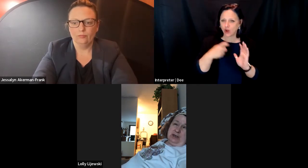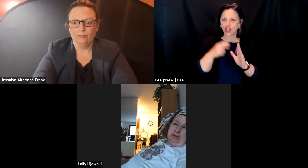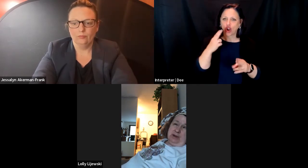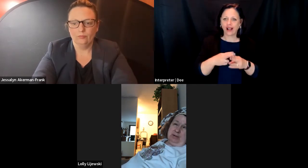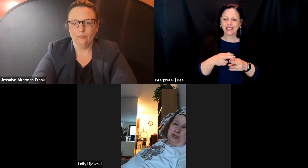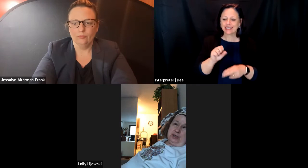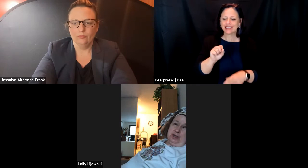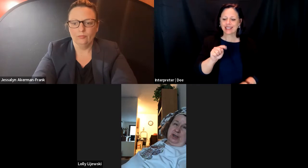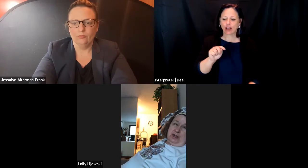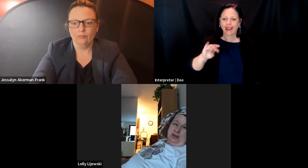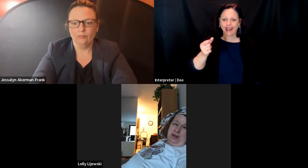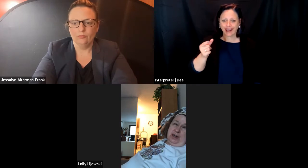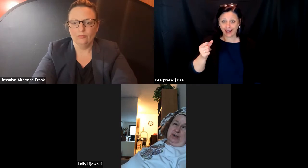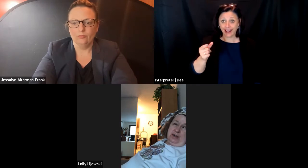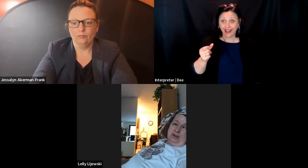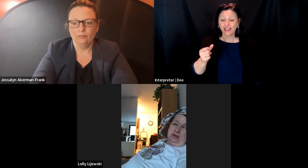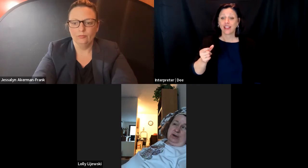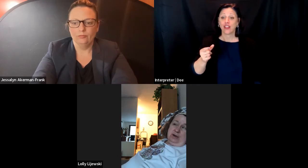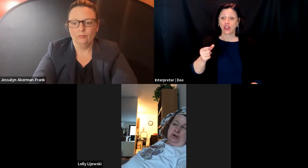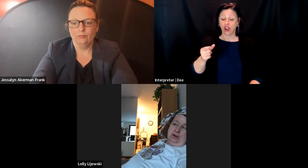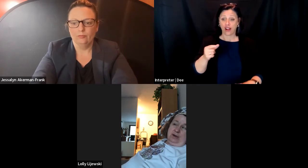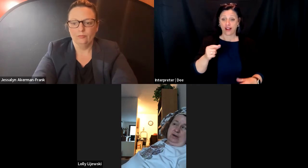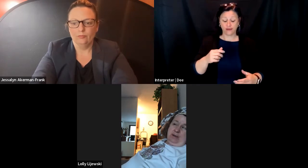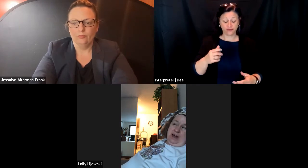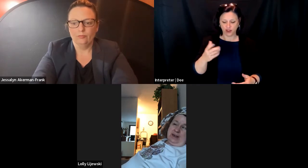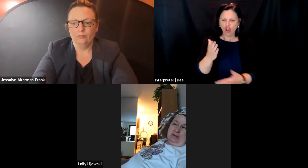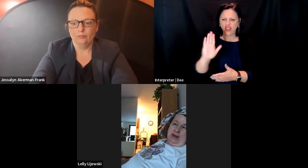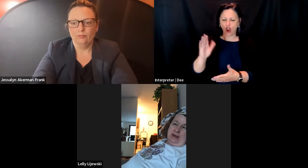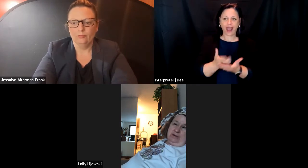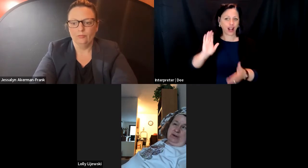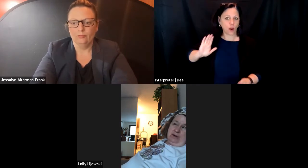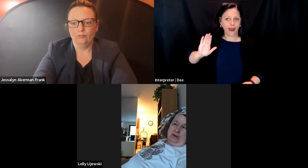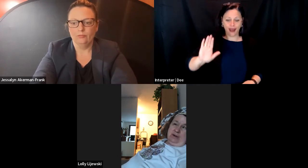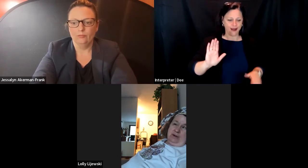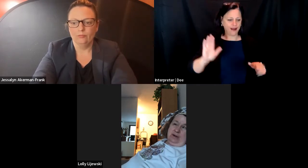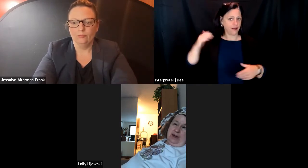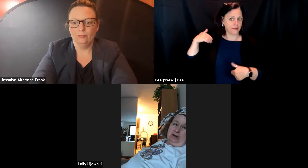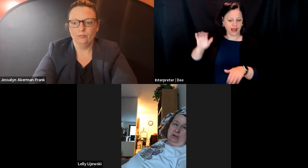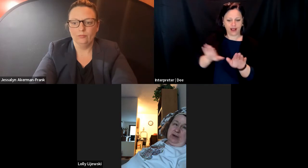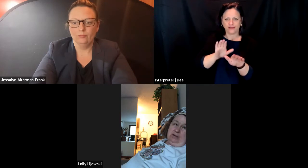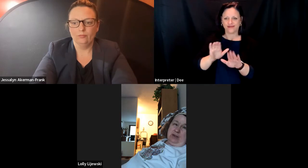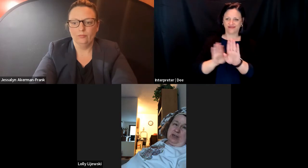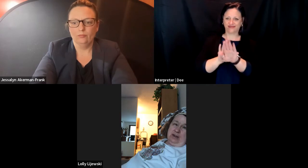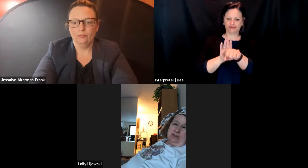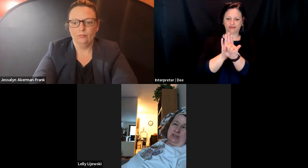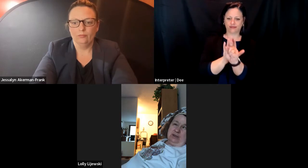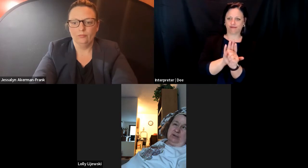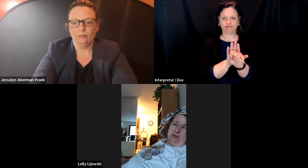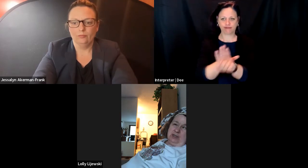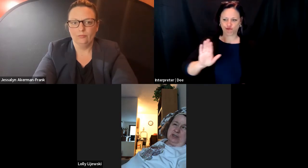I find when people are trying to guide, they want to do one of two things.